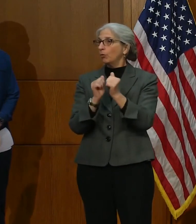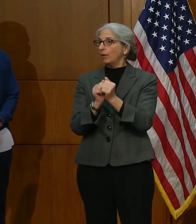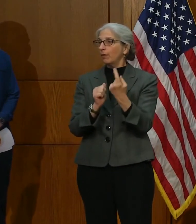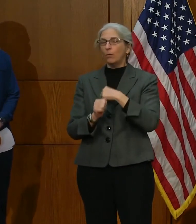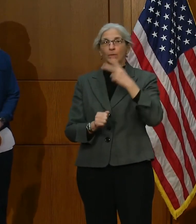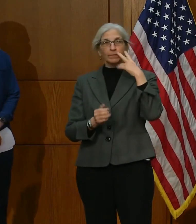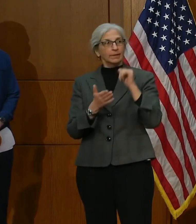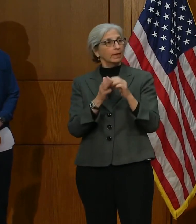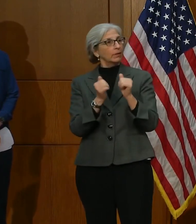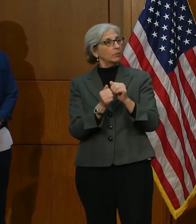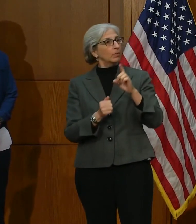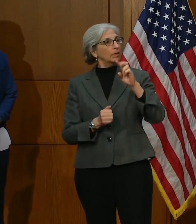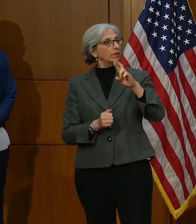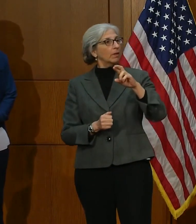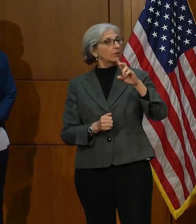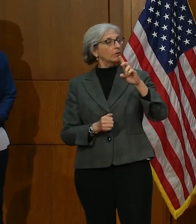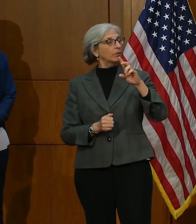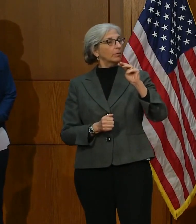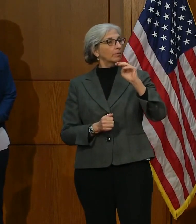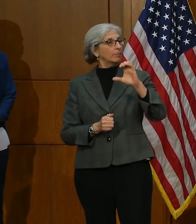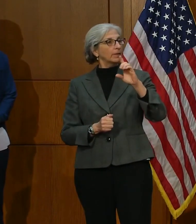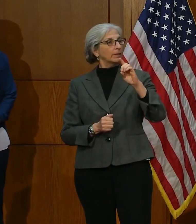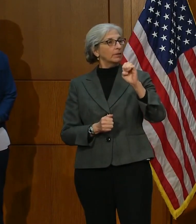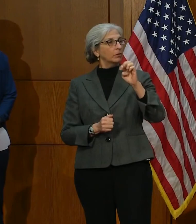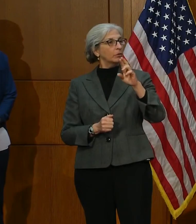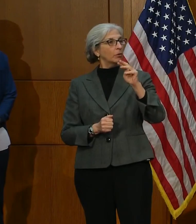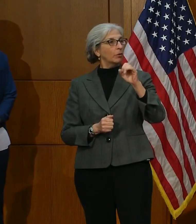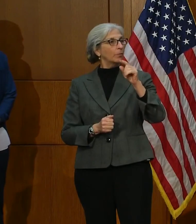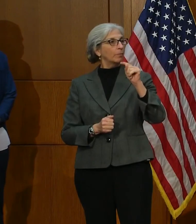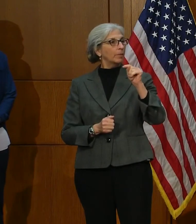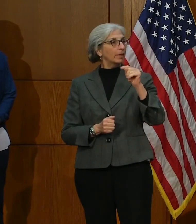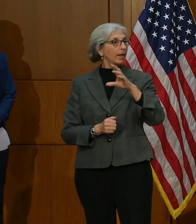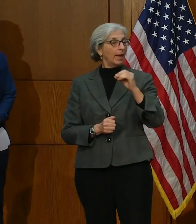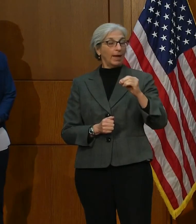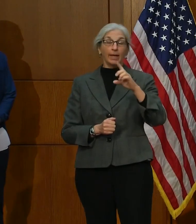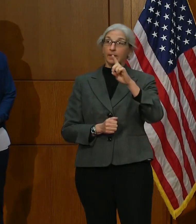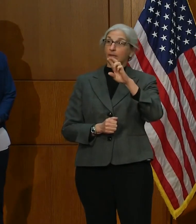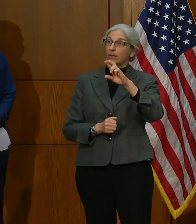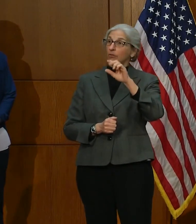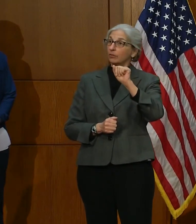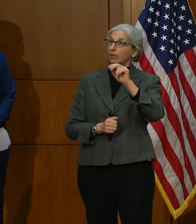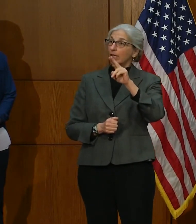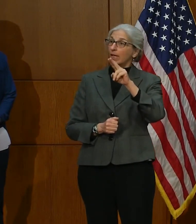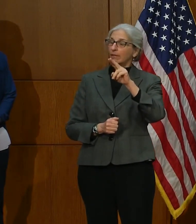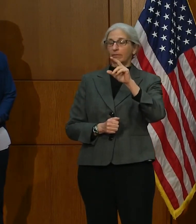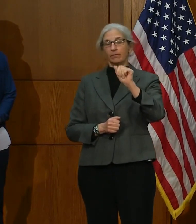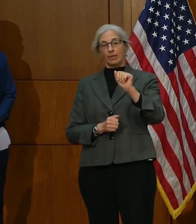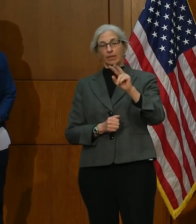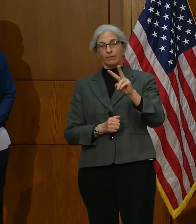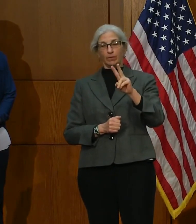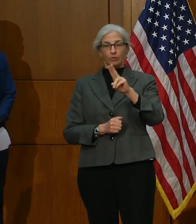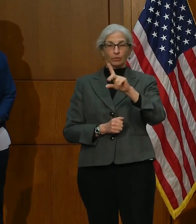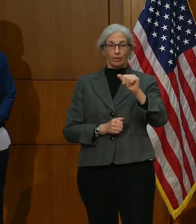TOGETHER, AND I THINK WE SEE THIS WITH. DR MCDERMOTT AND JUST YESTERDAY, DR FOOLING